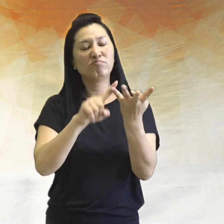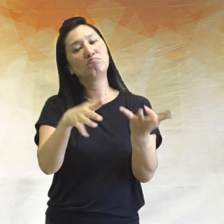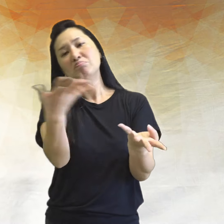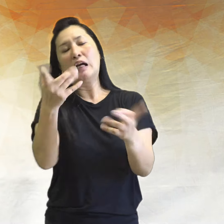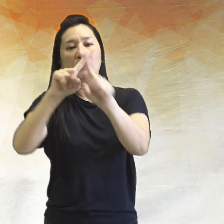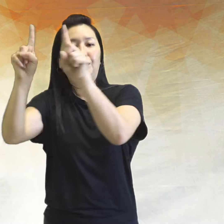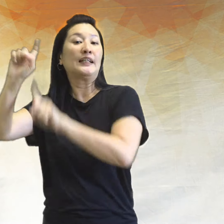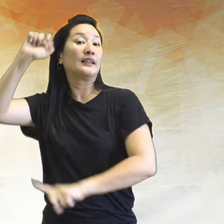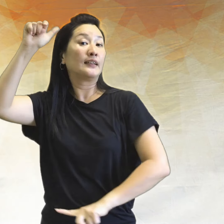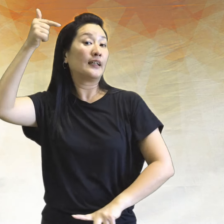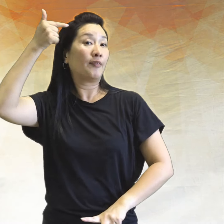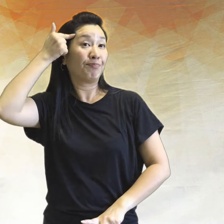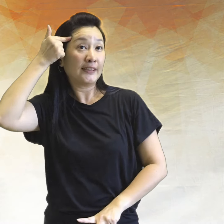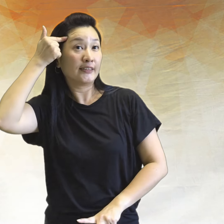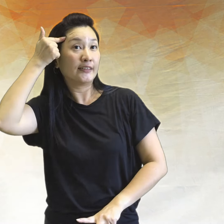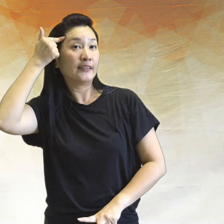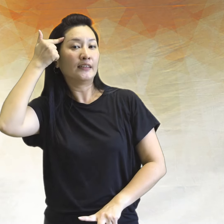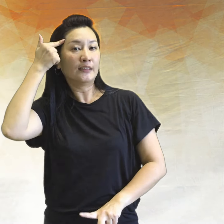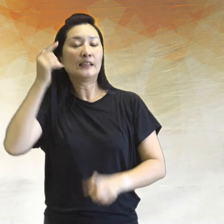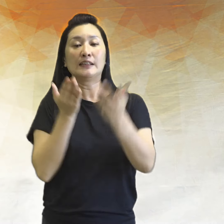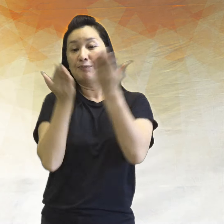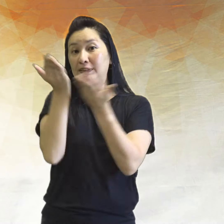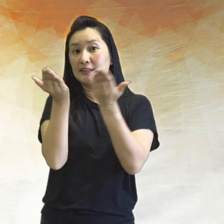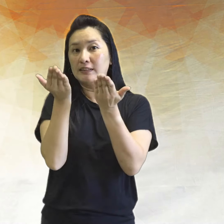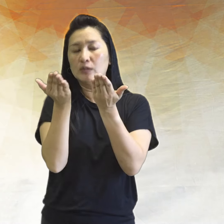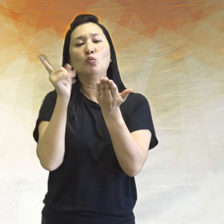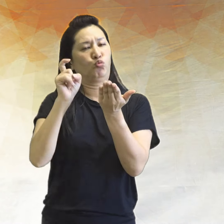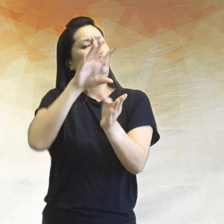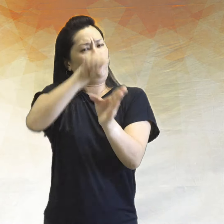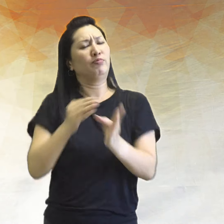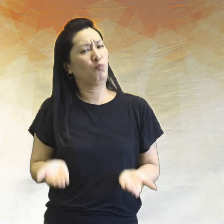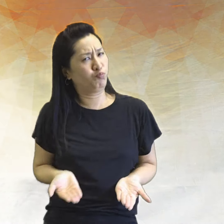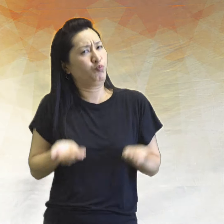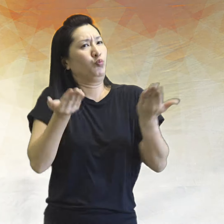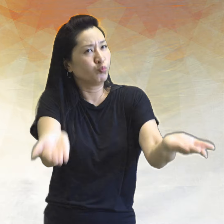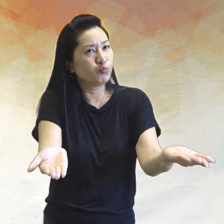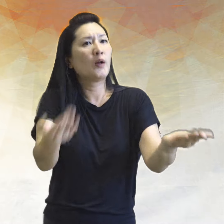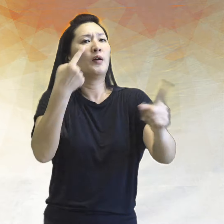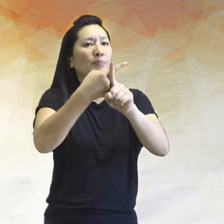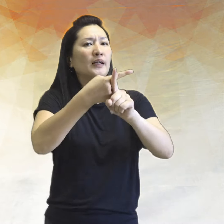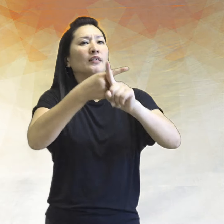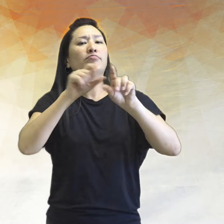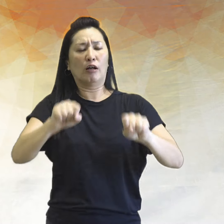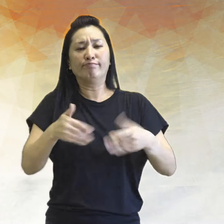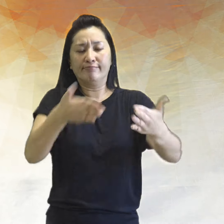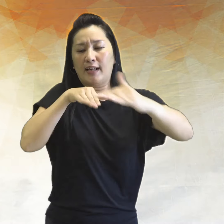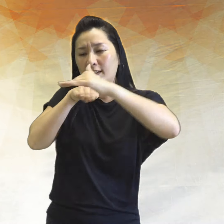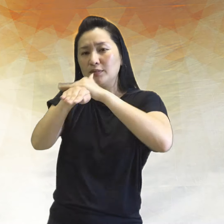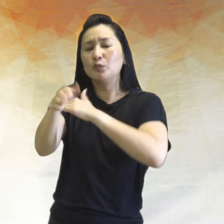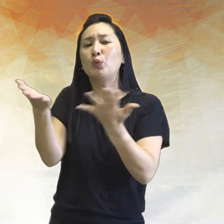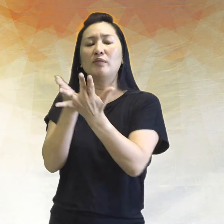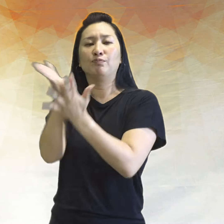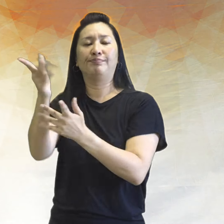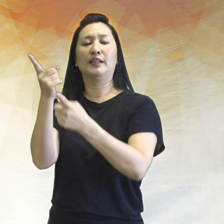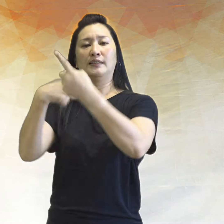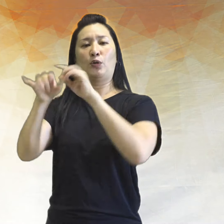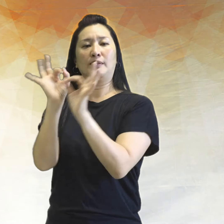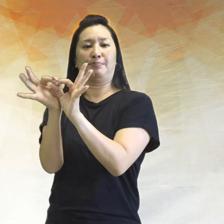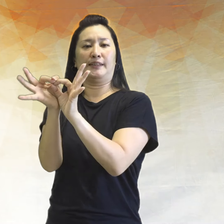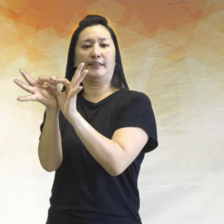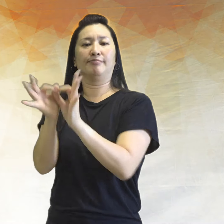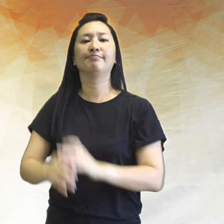any other government services is provision of and access to sign language interpreters.